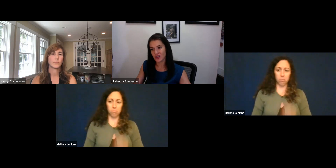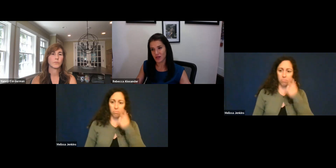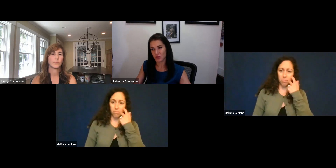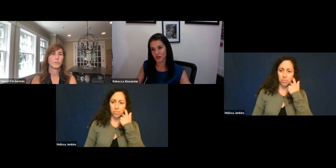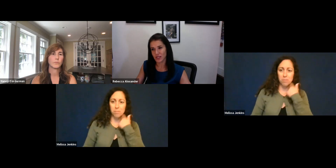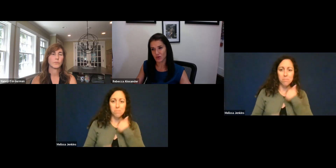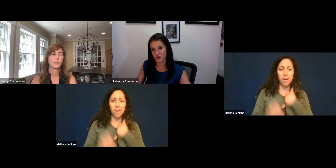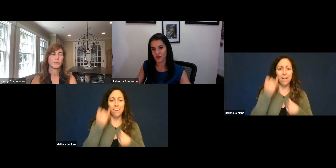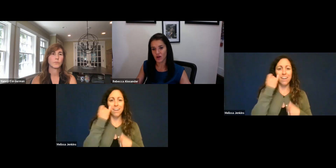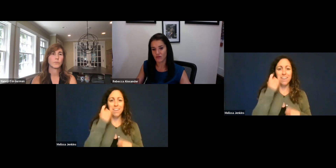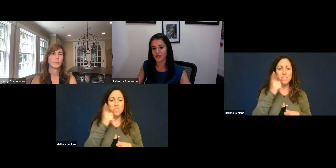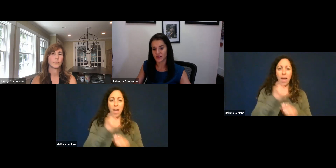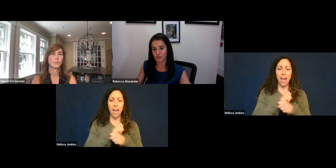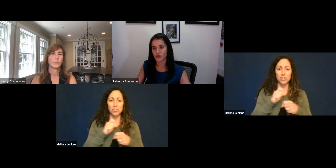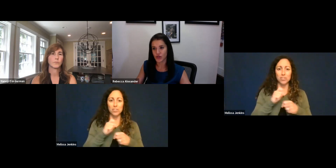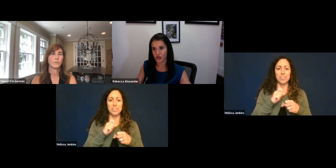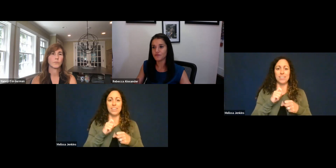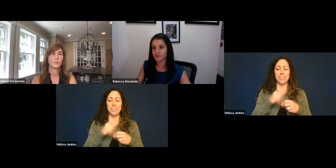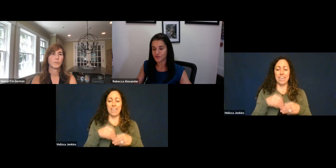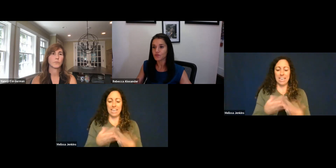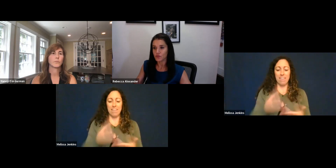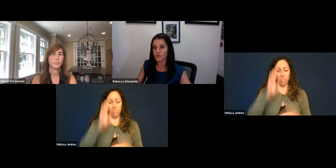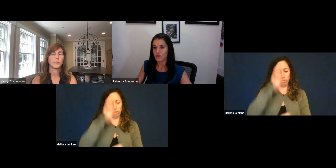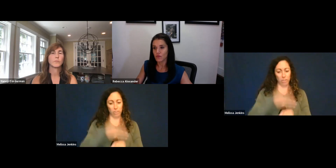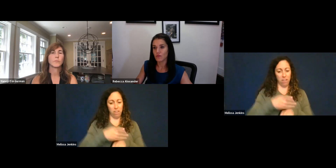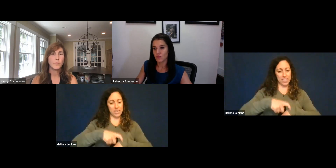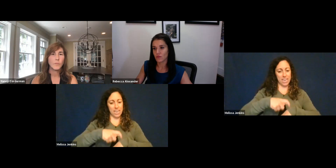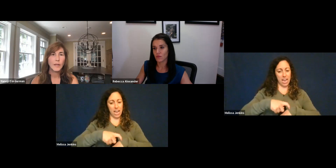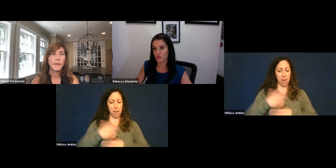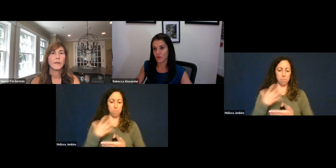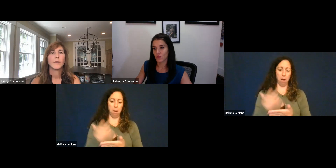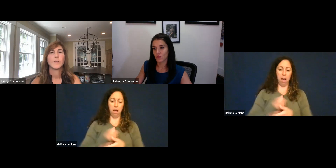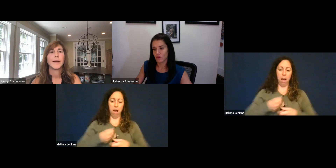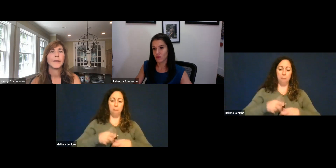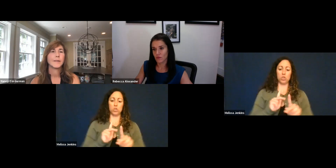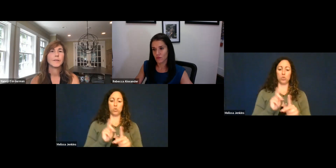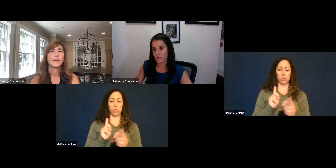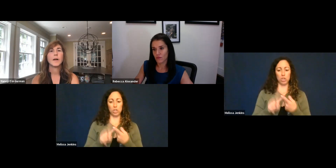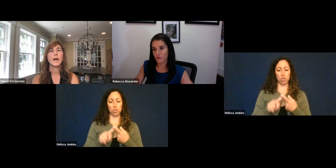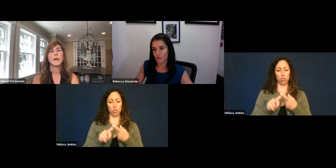could be really sort of a confidence booster.